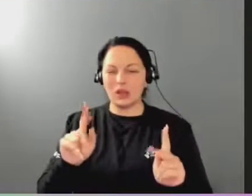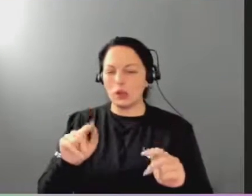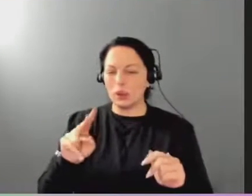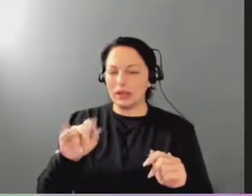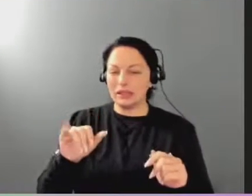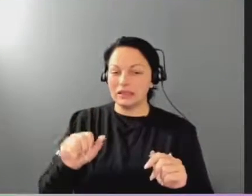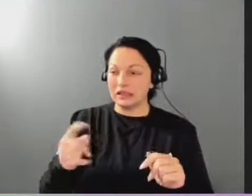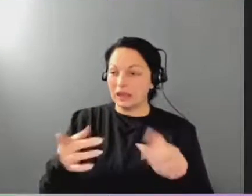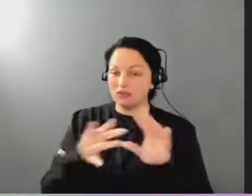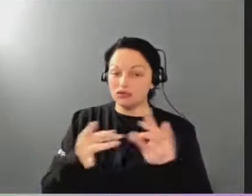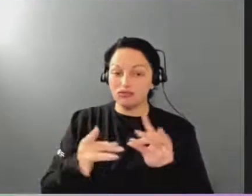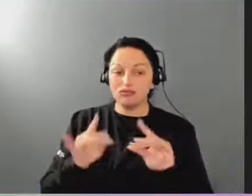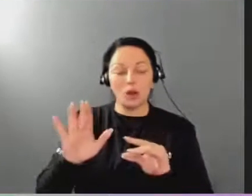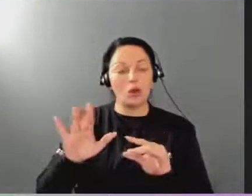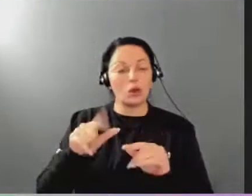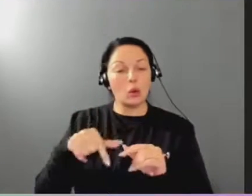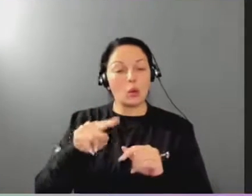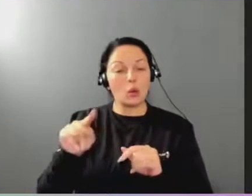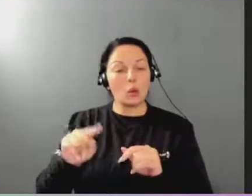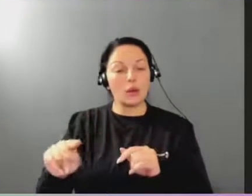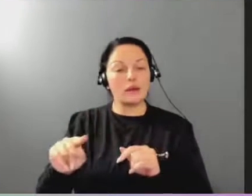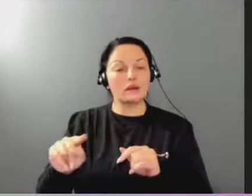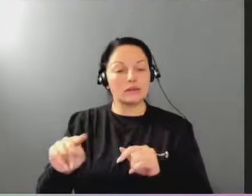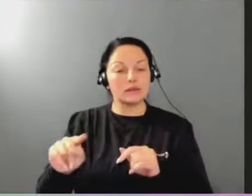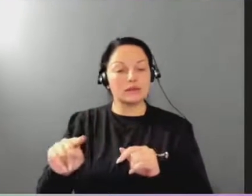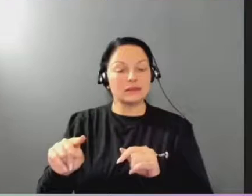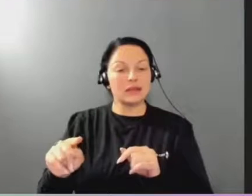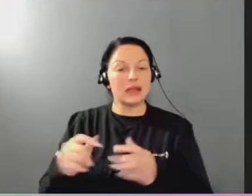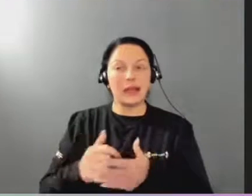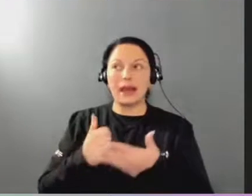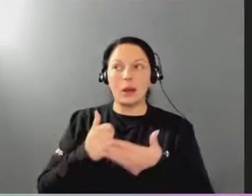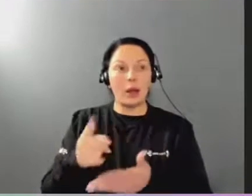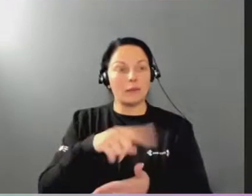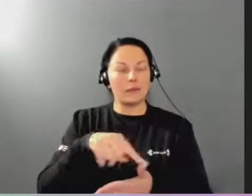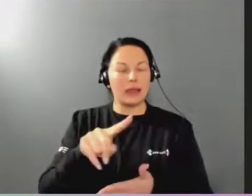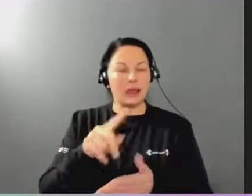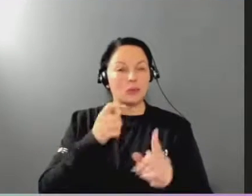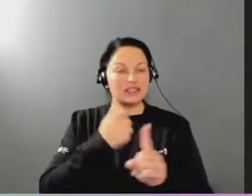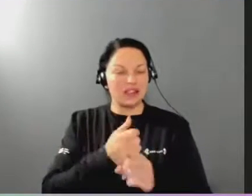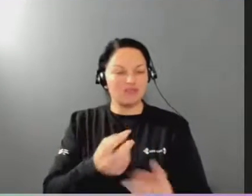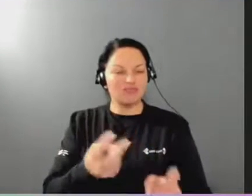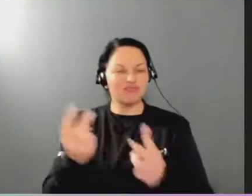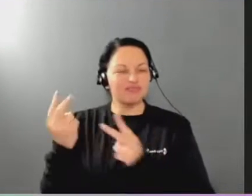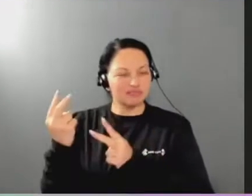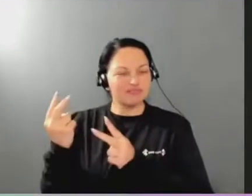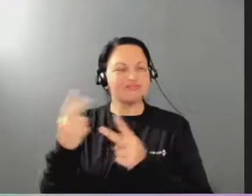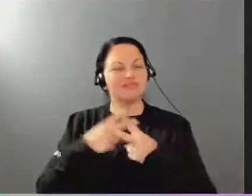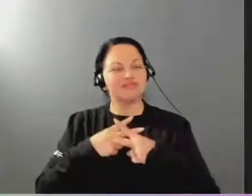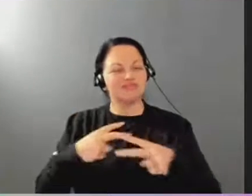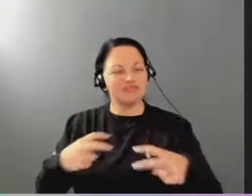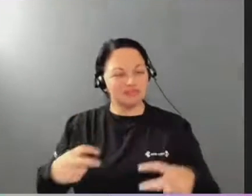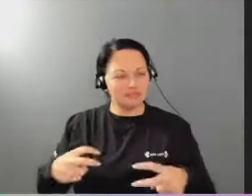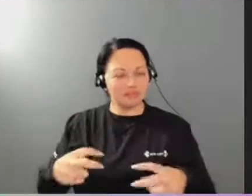and say did you realize some of these things? A lot of people will say did he really comment on